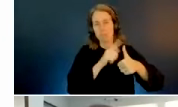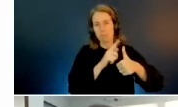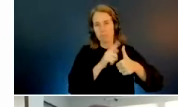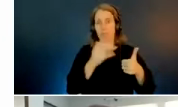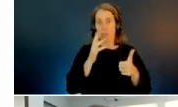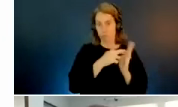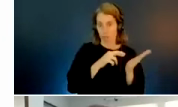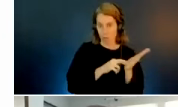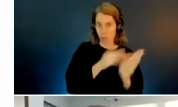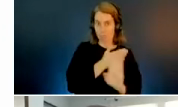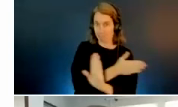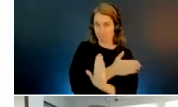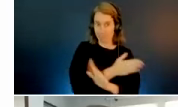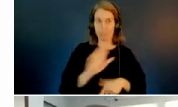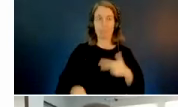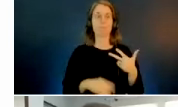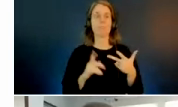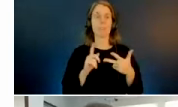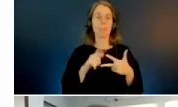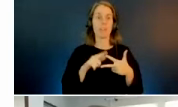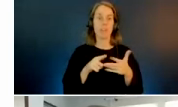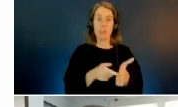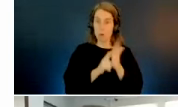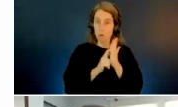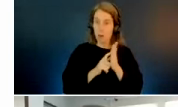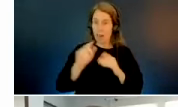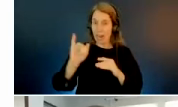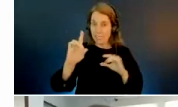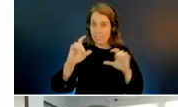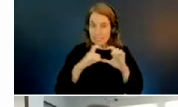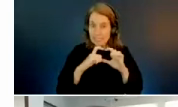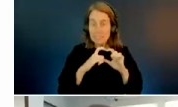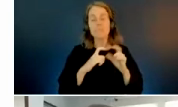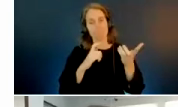eligibility or someone else's or you need some assistance with the form because the form can be